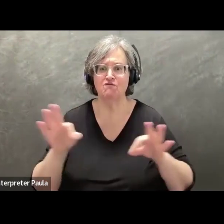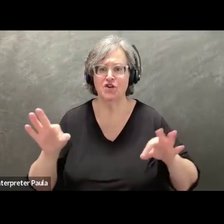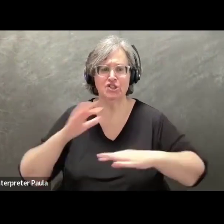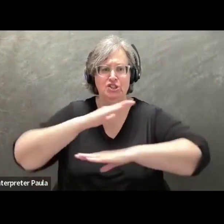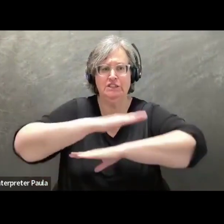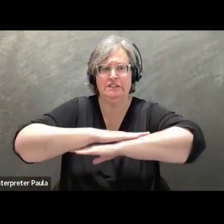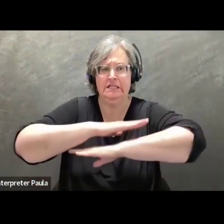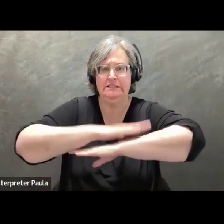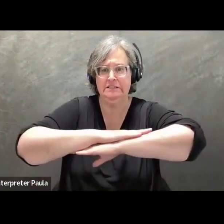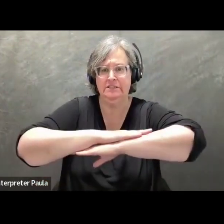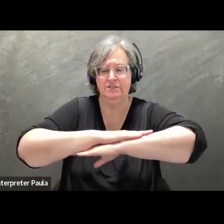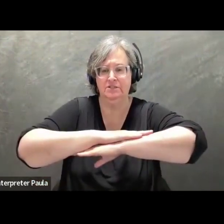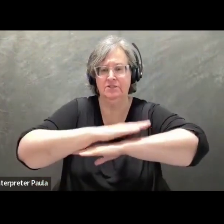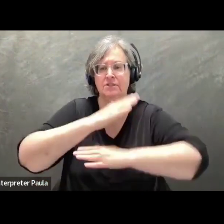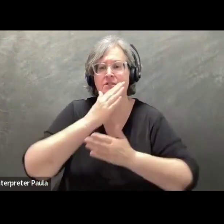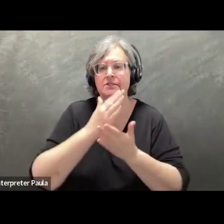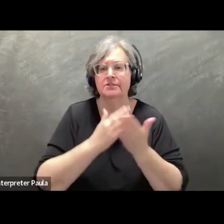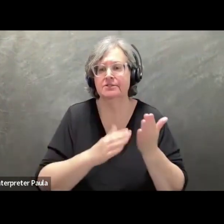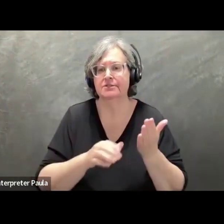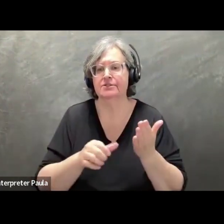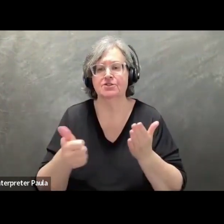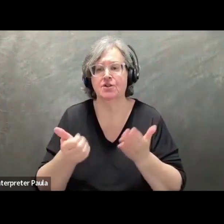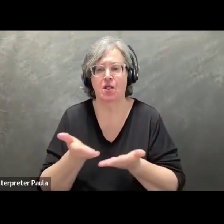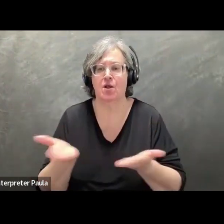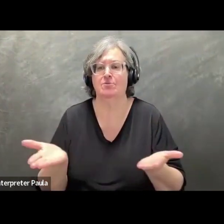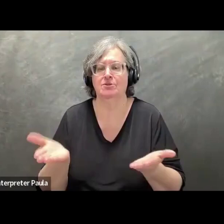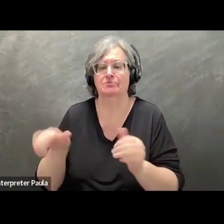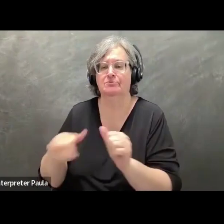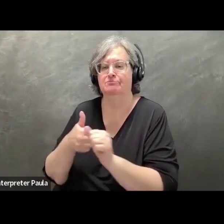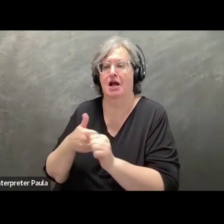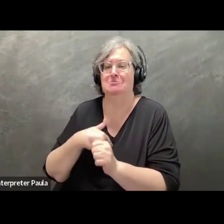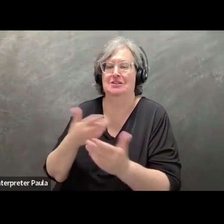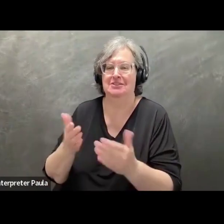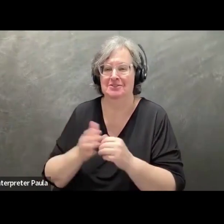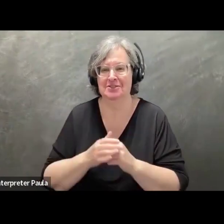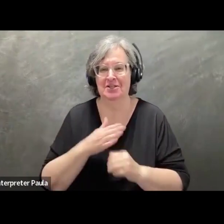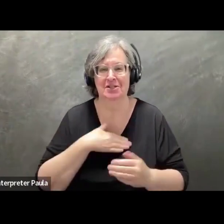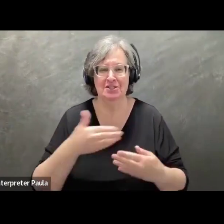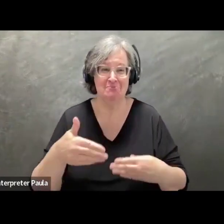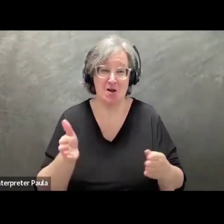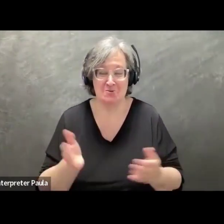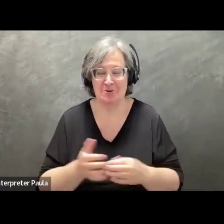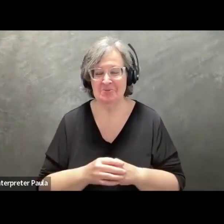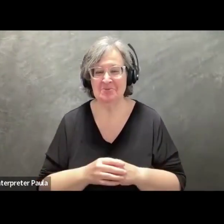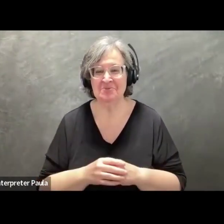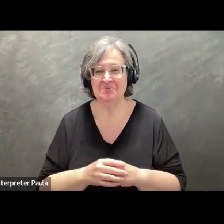and some other objects, I guess, behind me in my room, I go by